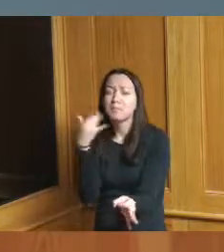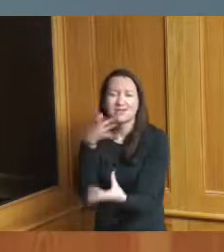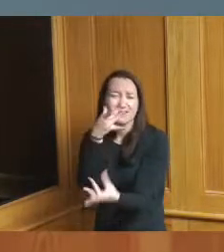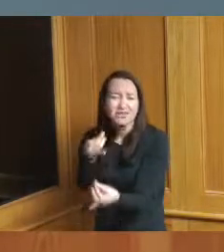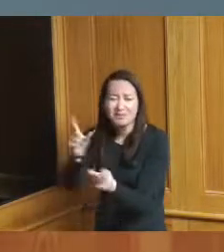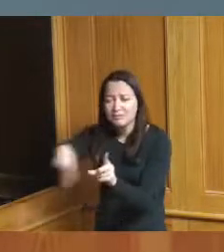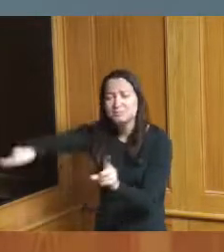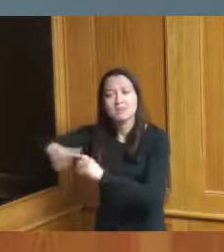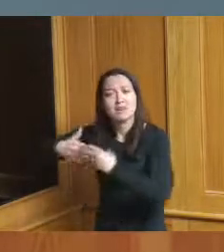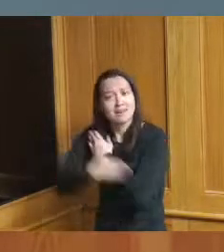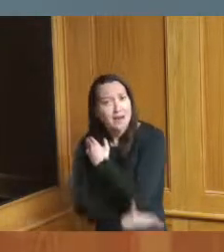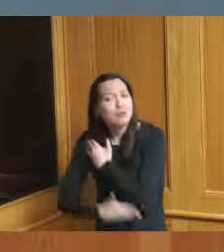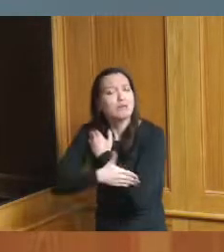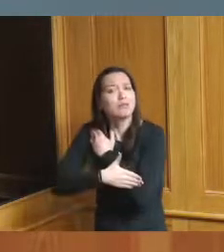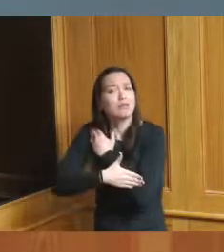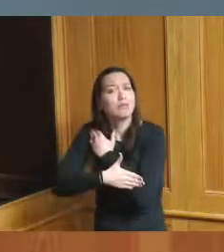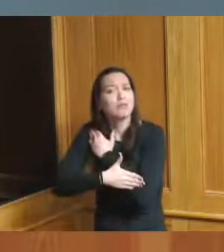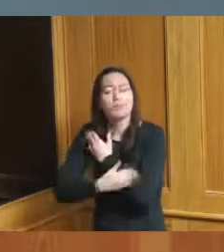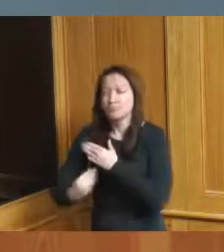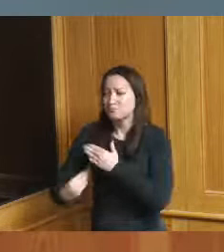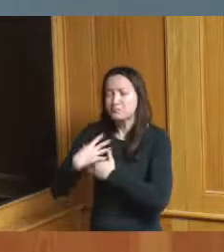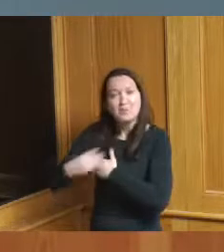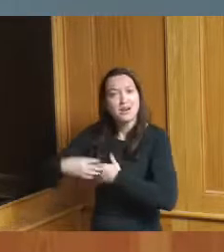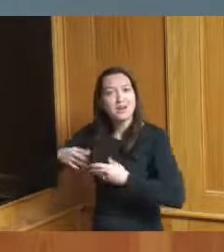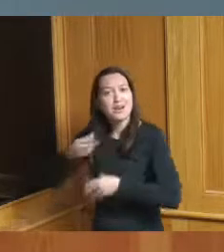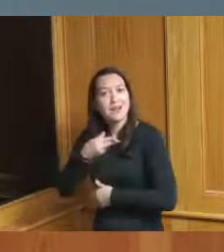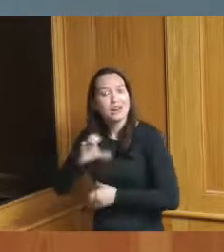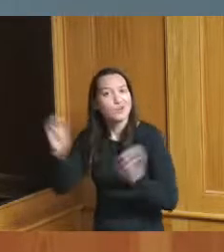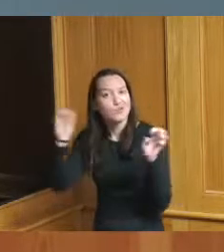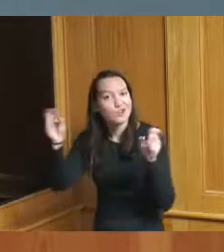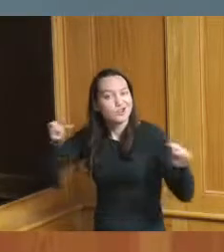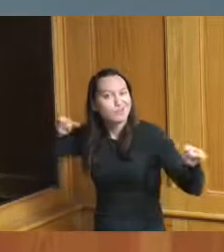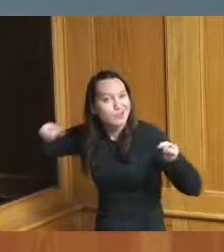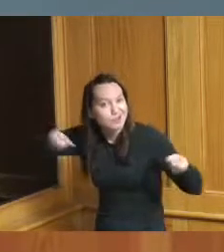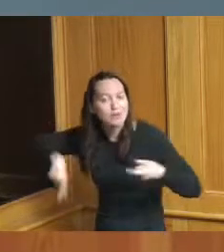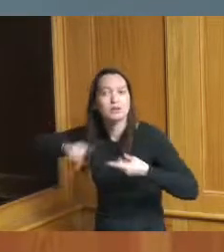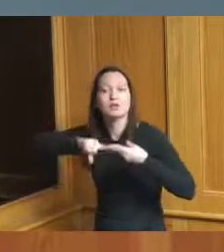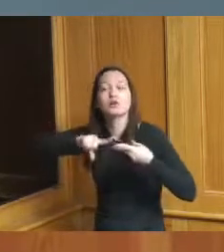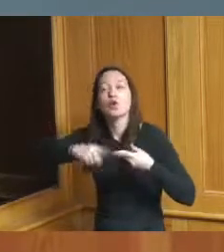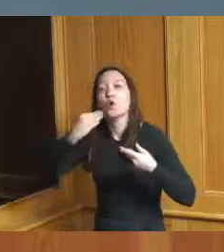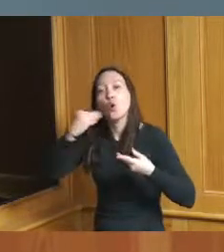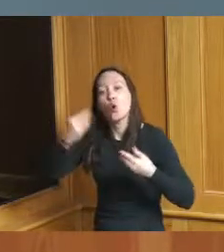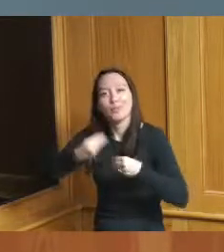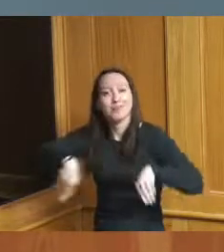of the county in consultation with Hamilton County Emergency Management and Homeland Security and